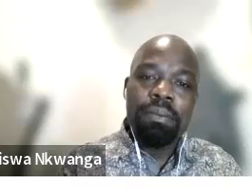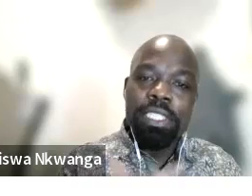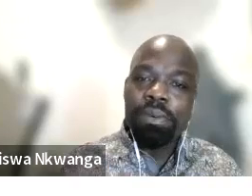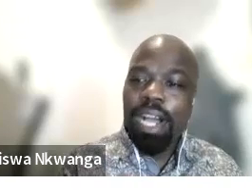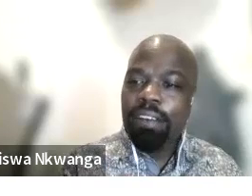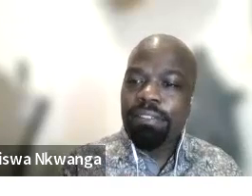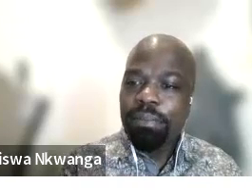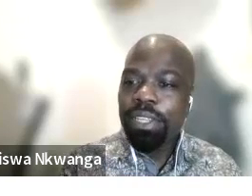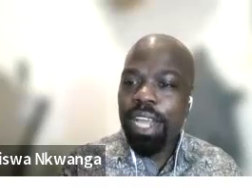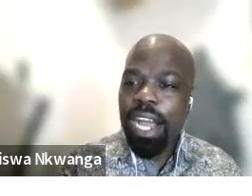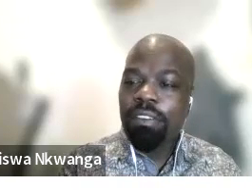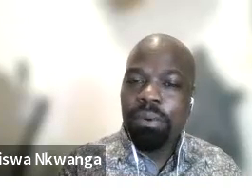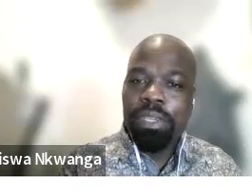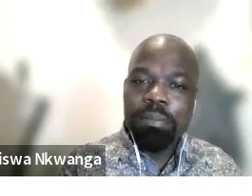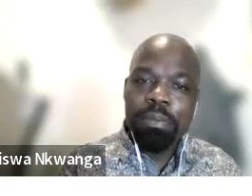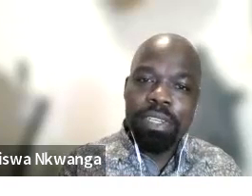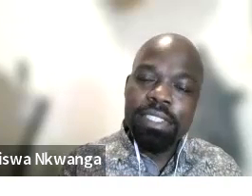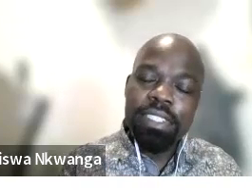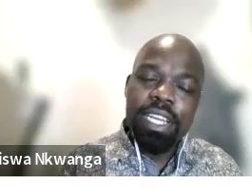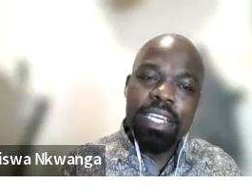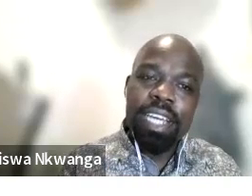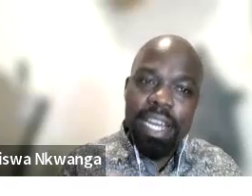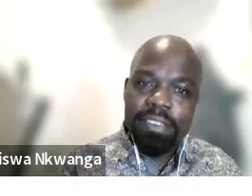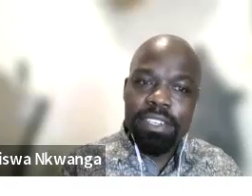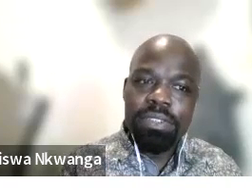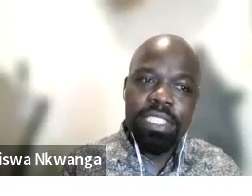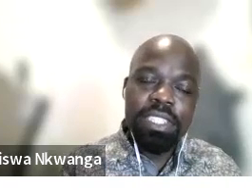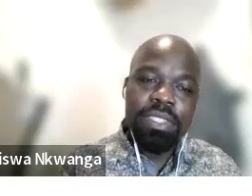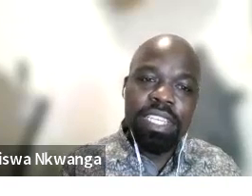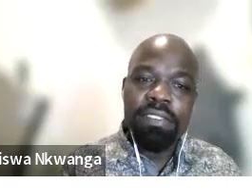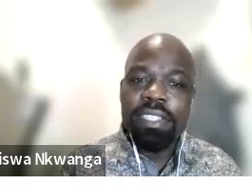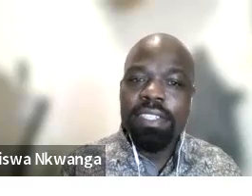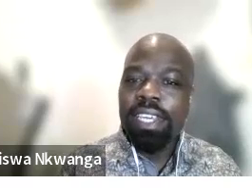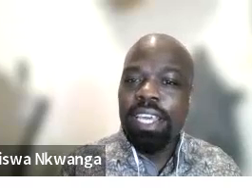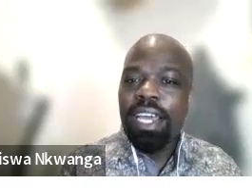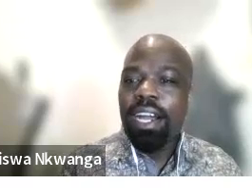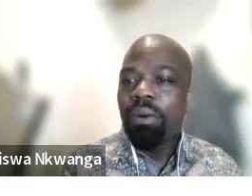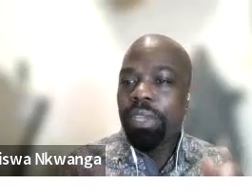We still have more than half of the world's population lacking access to essential services.